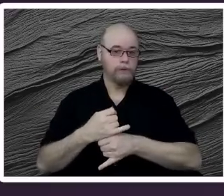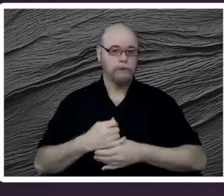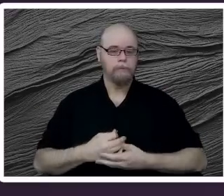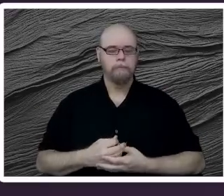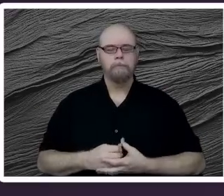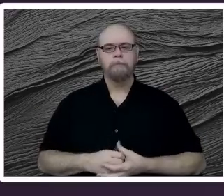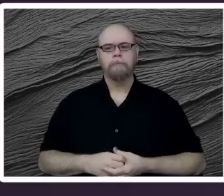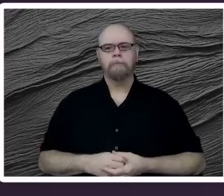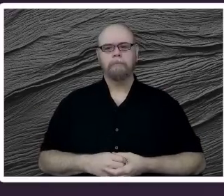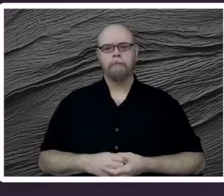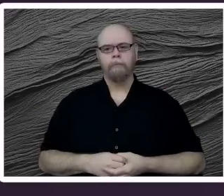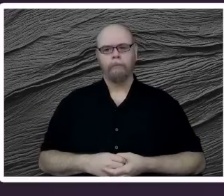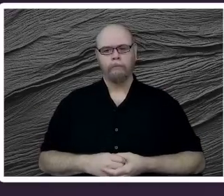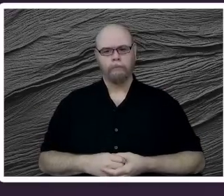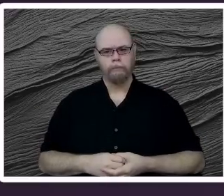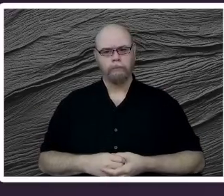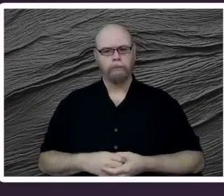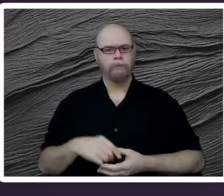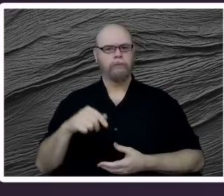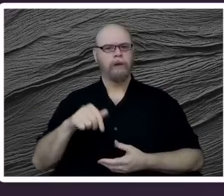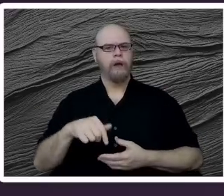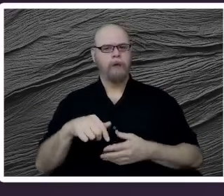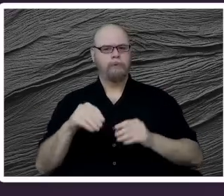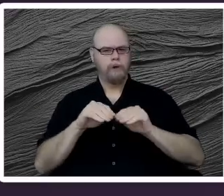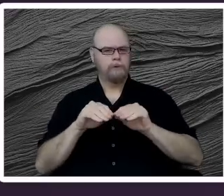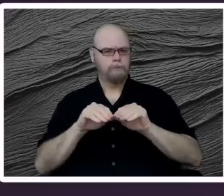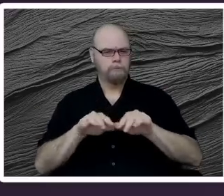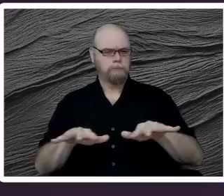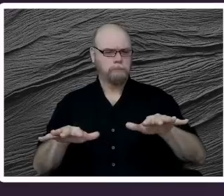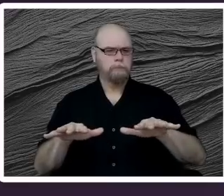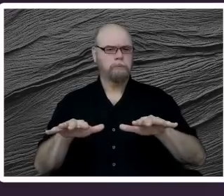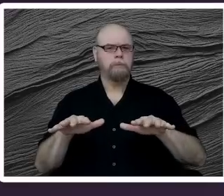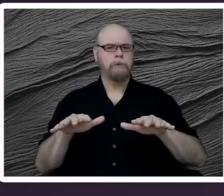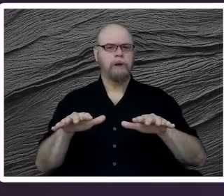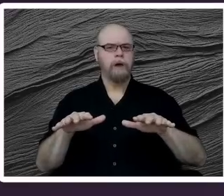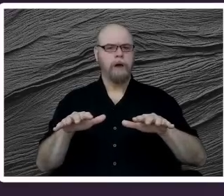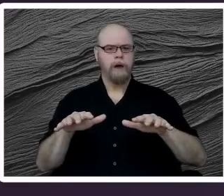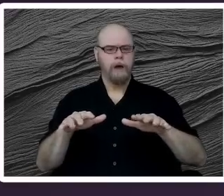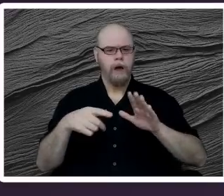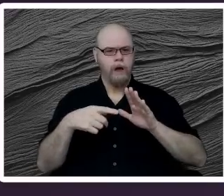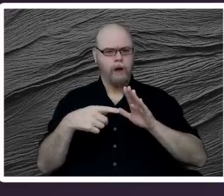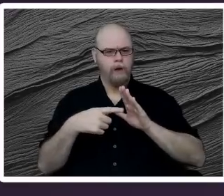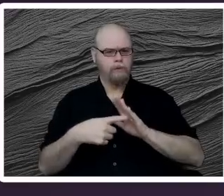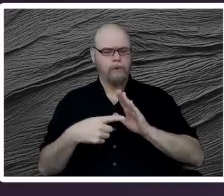slide shows the distribution of where teachers are currently using our poster exhibitions. And